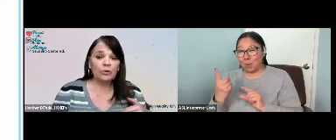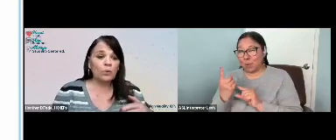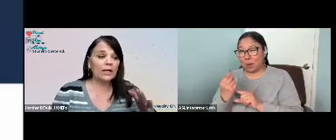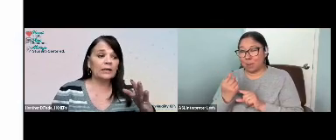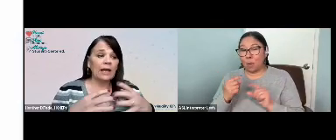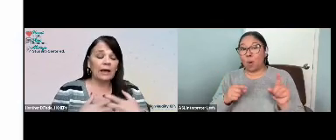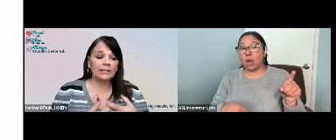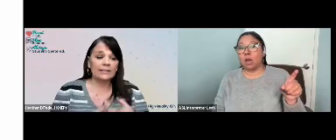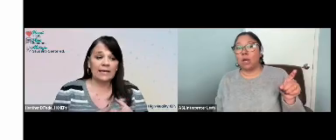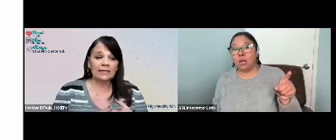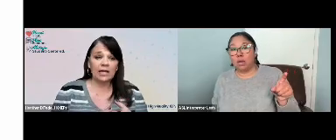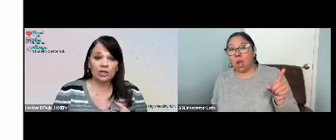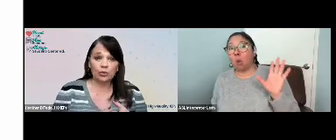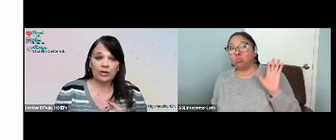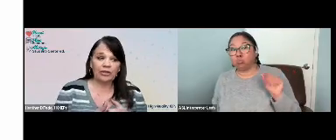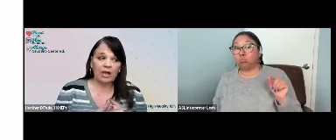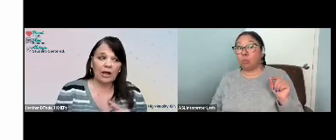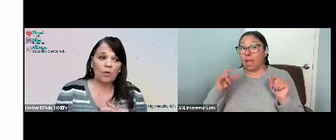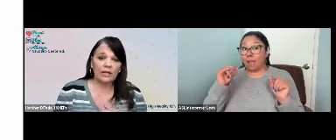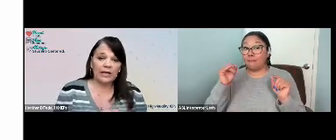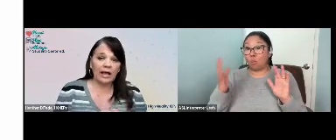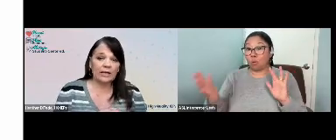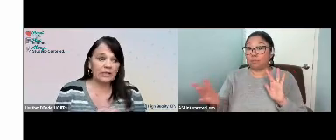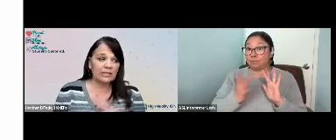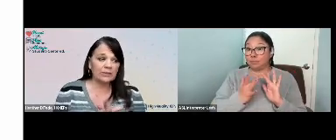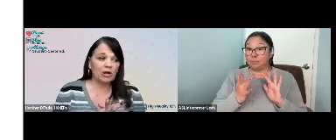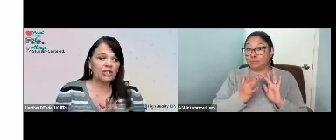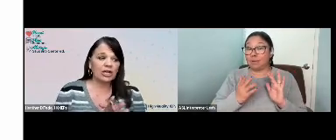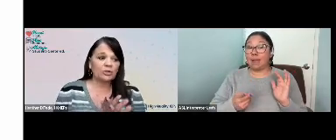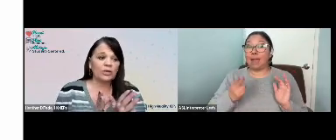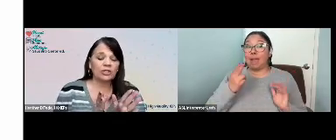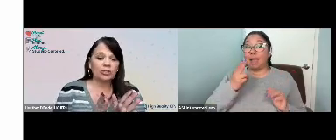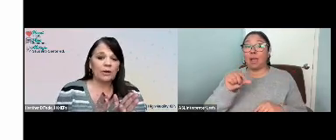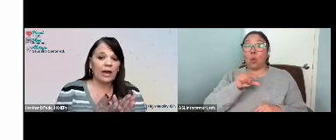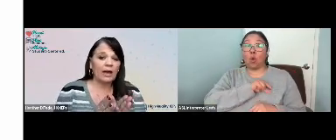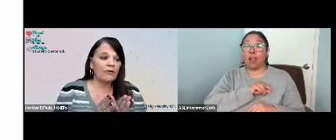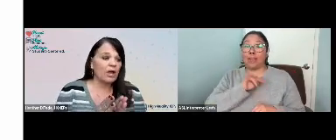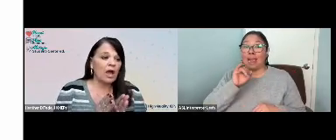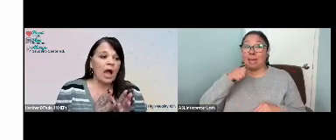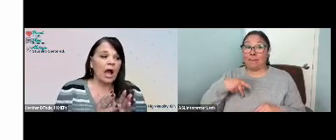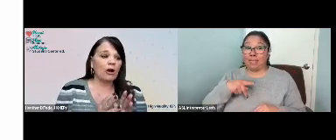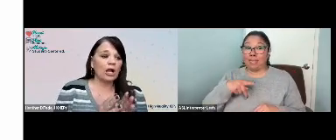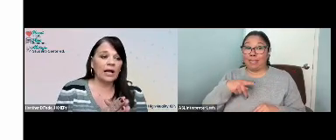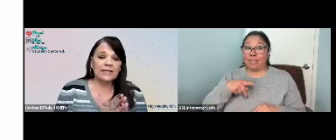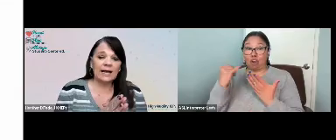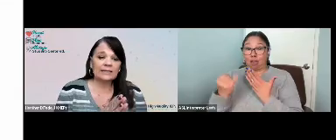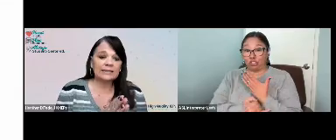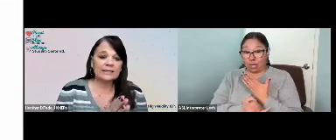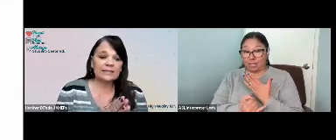um if you want to stay in touch with the high quality IEPs project, we do have our contact